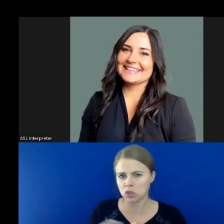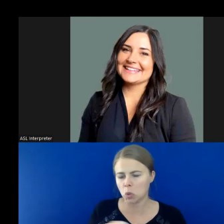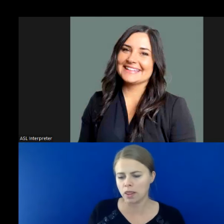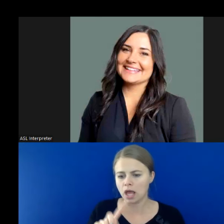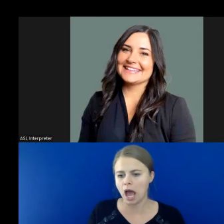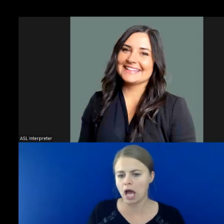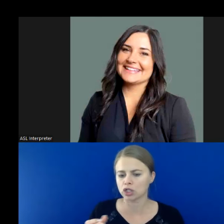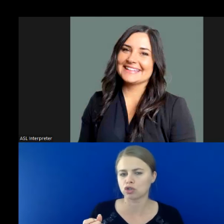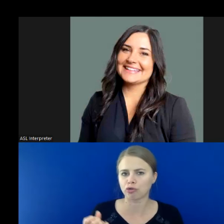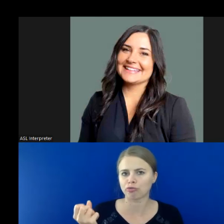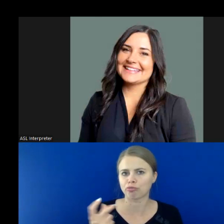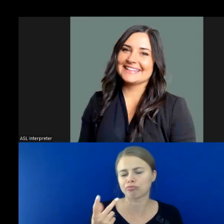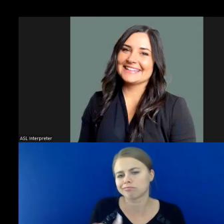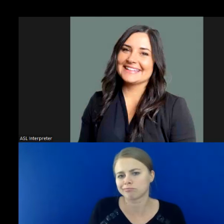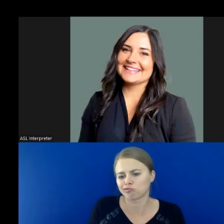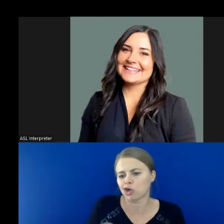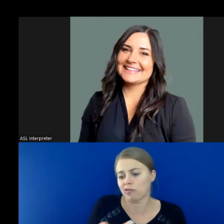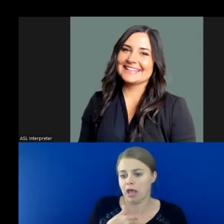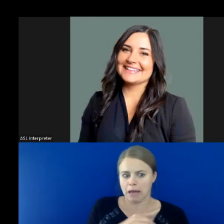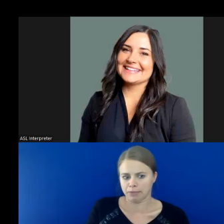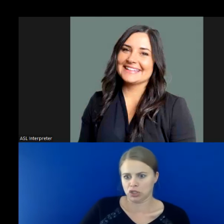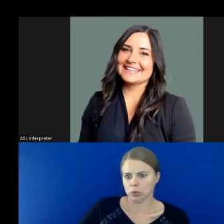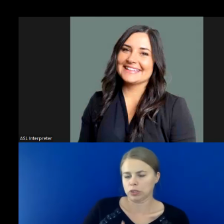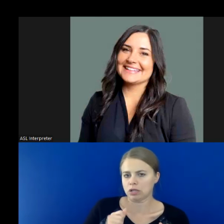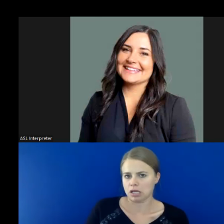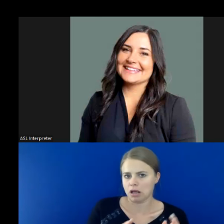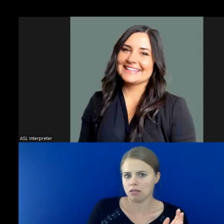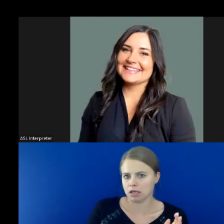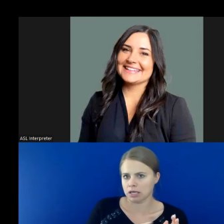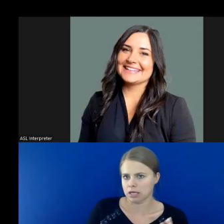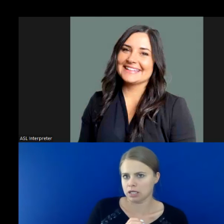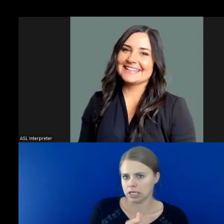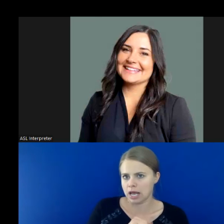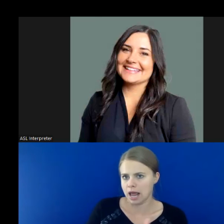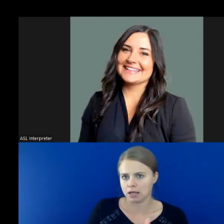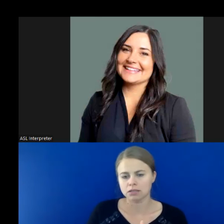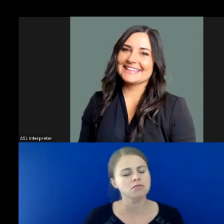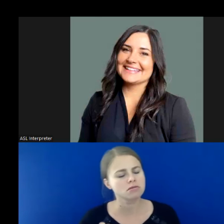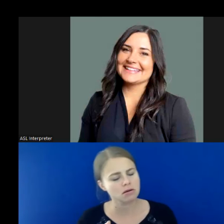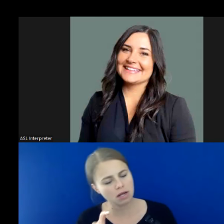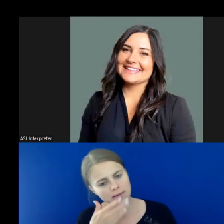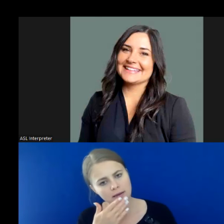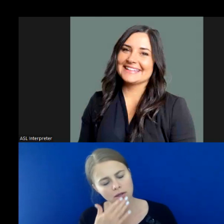We were paying for that, right? It's a paid 30-part in solution.